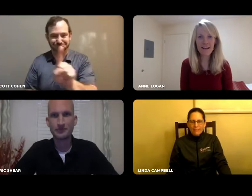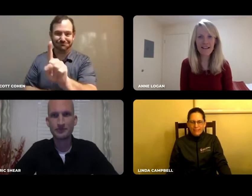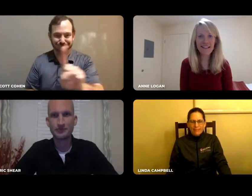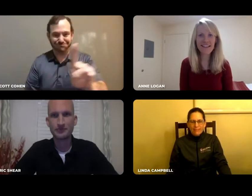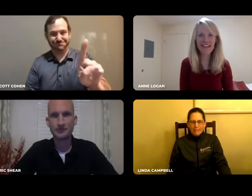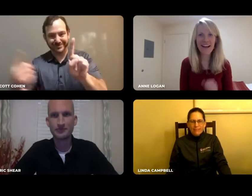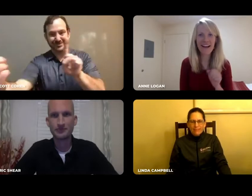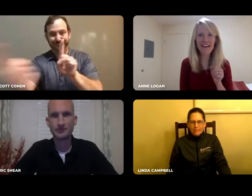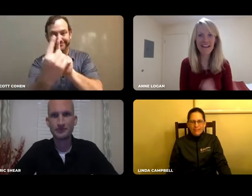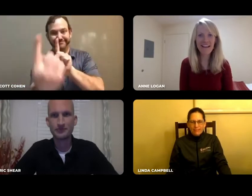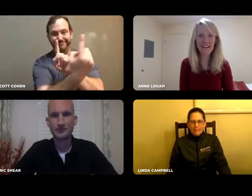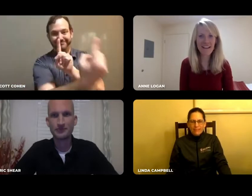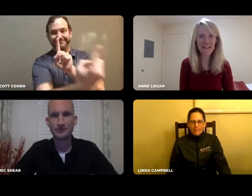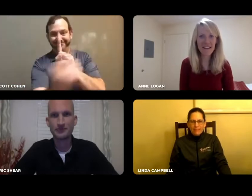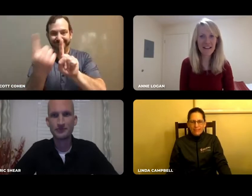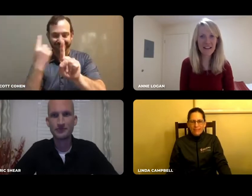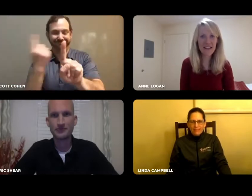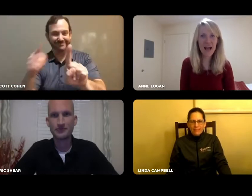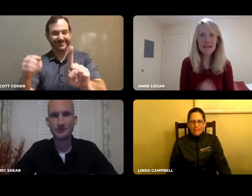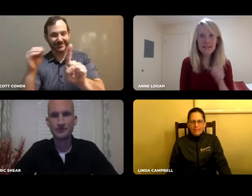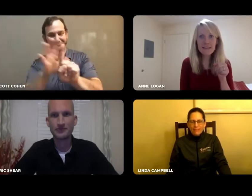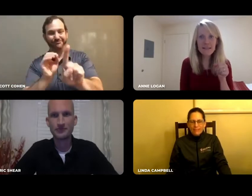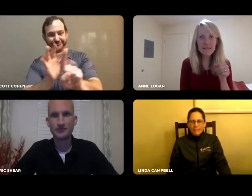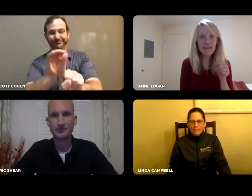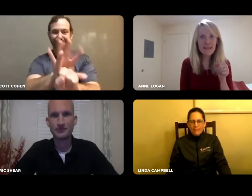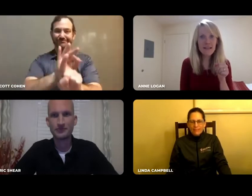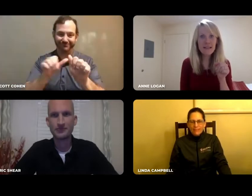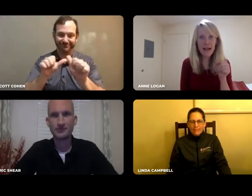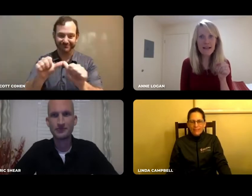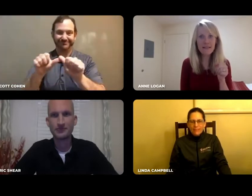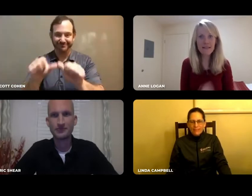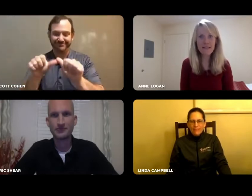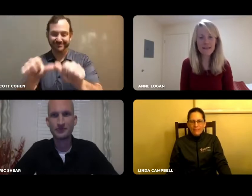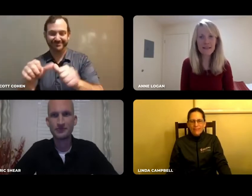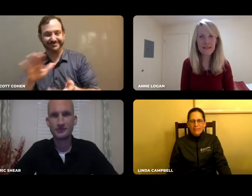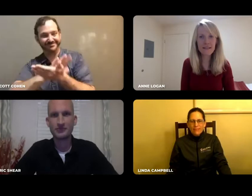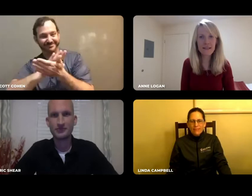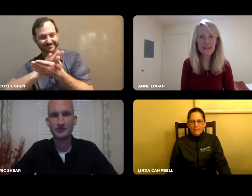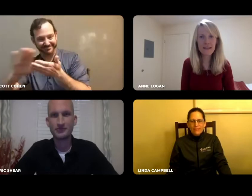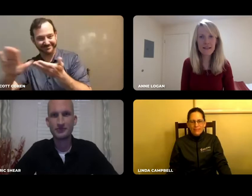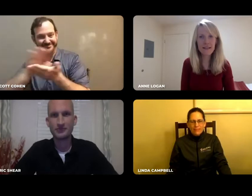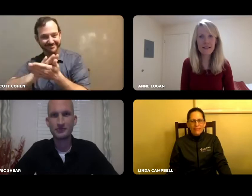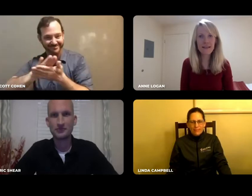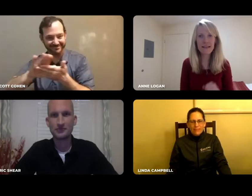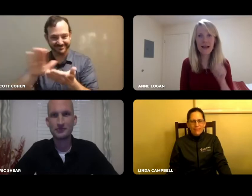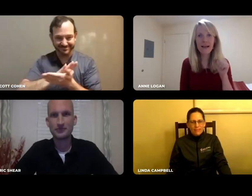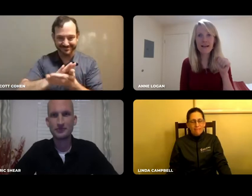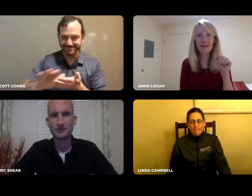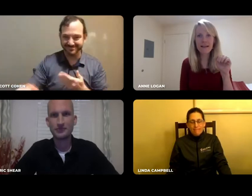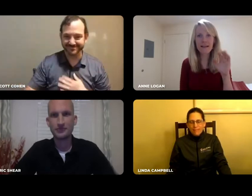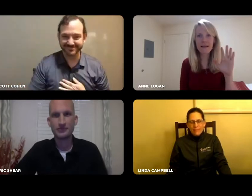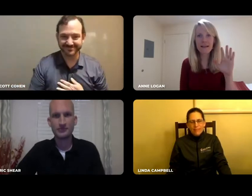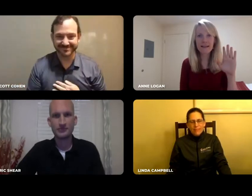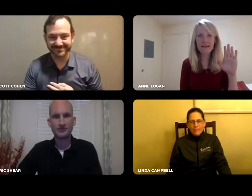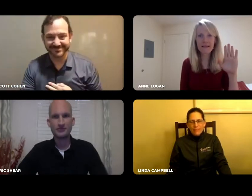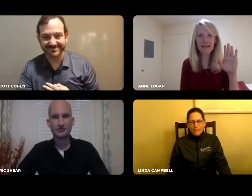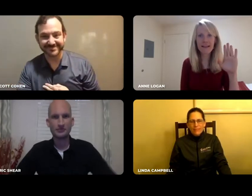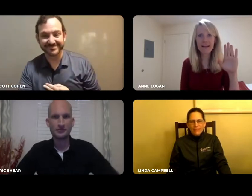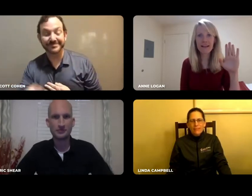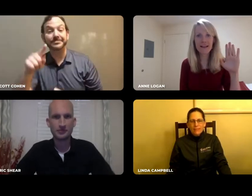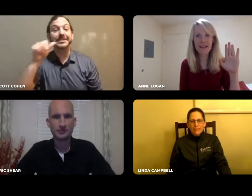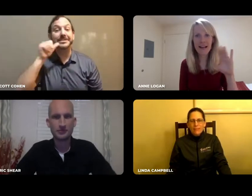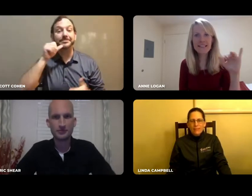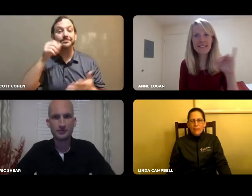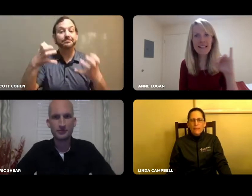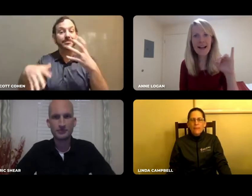then they continued being around you as you went. Wonderful.